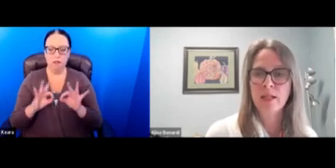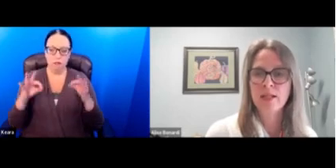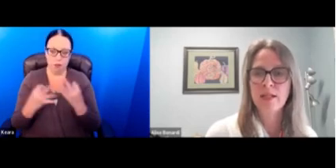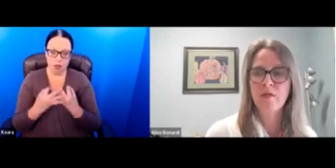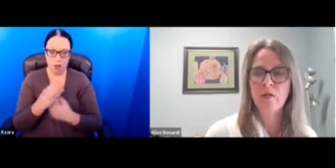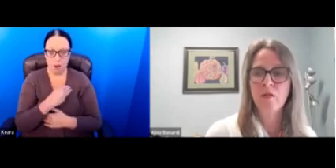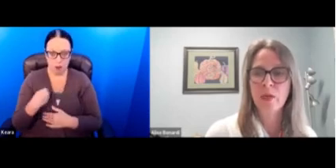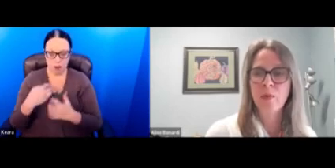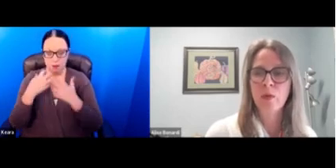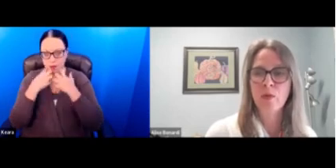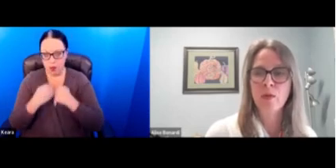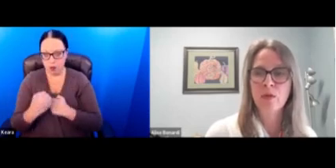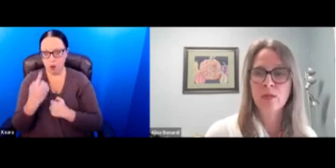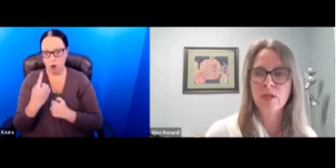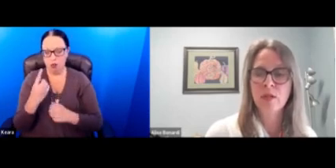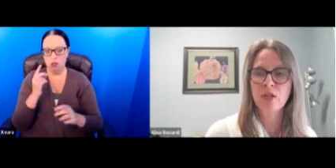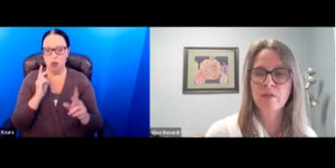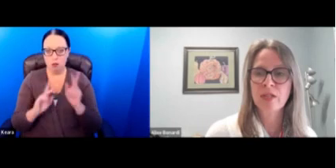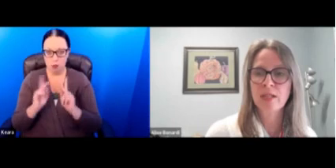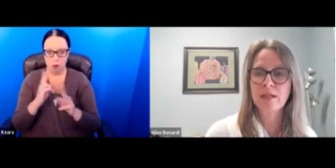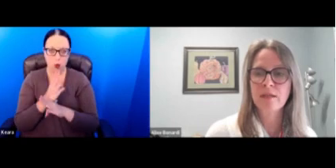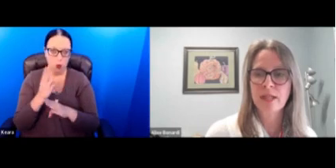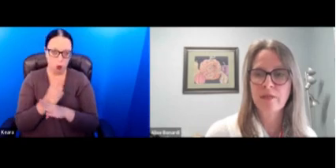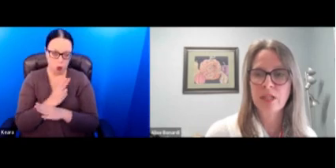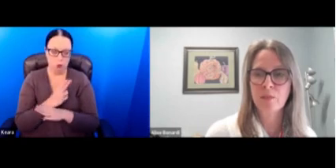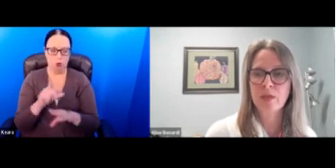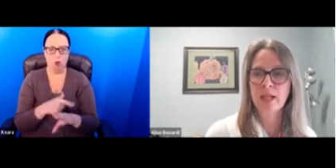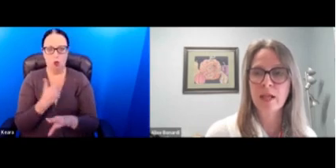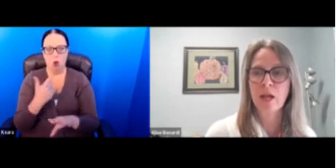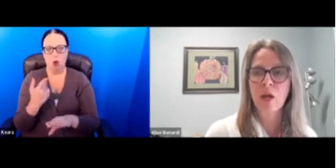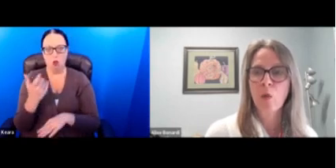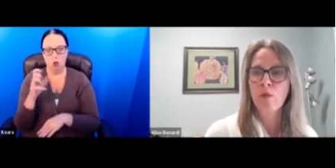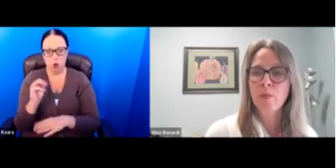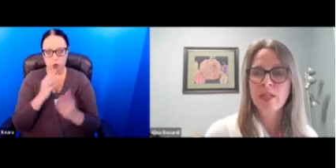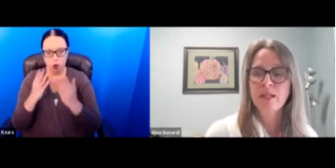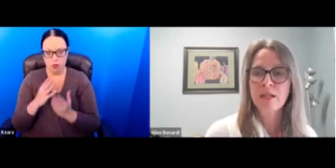ones of people who use long term services 17%. were represented